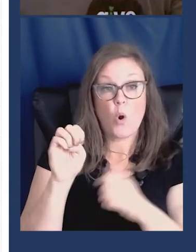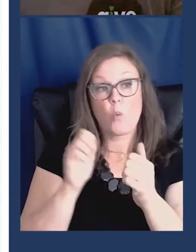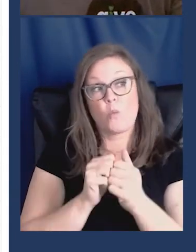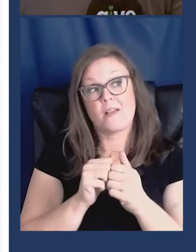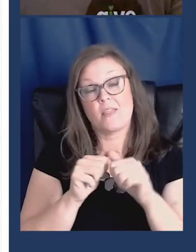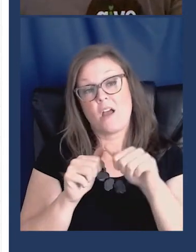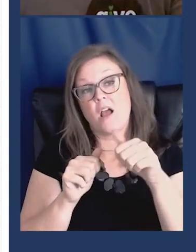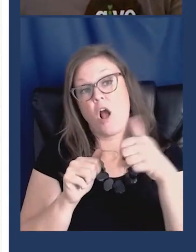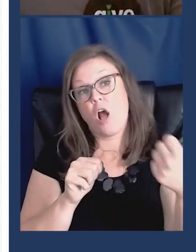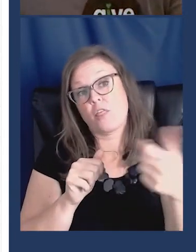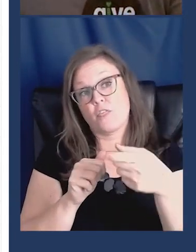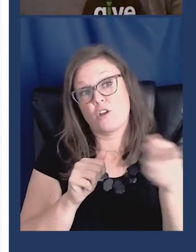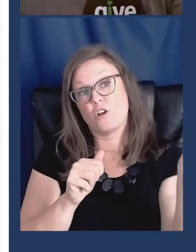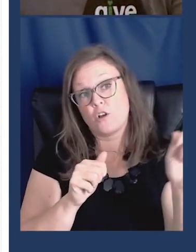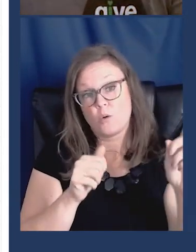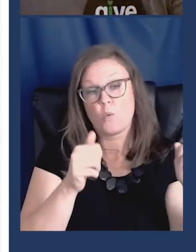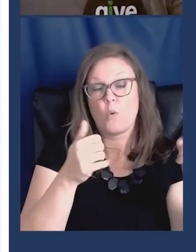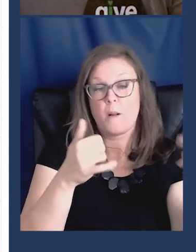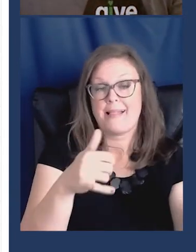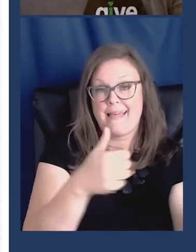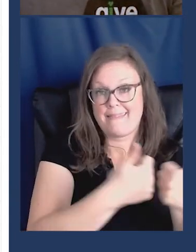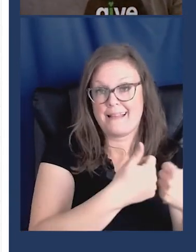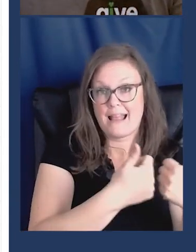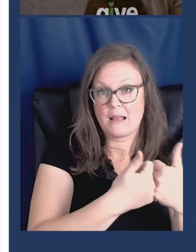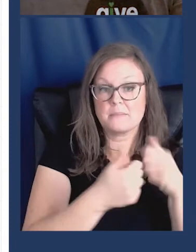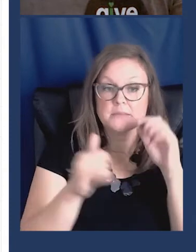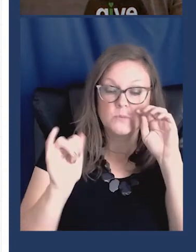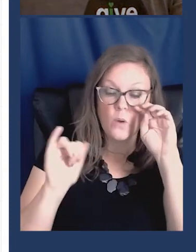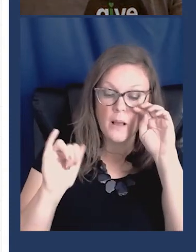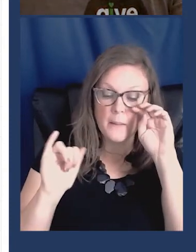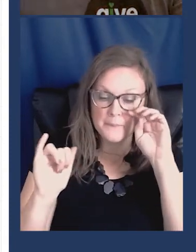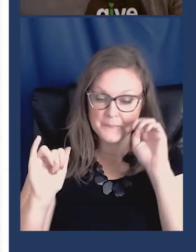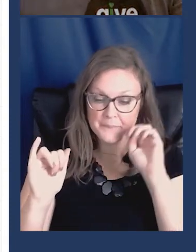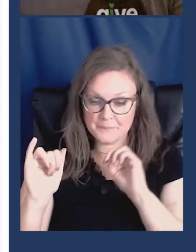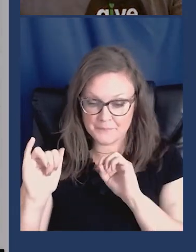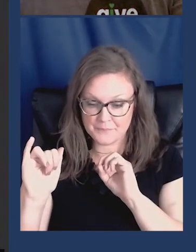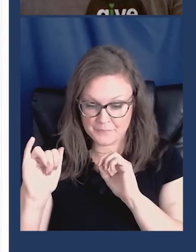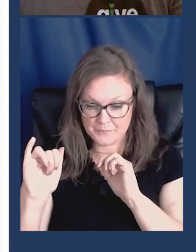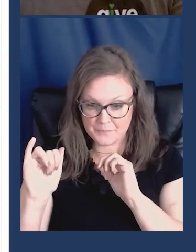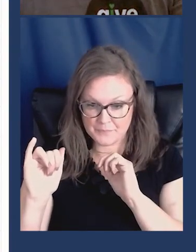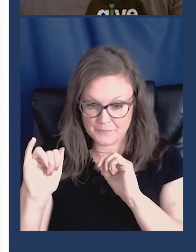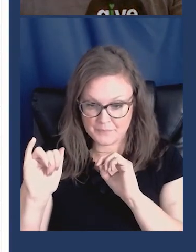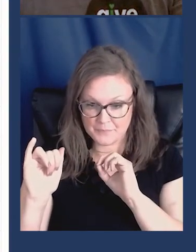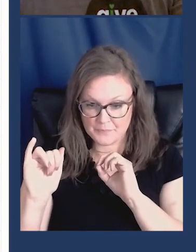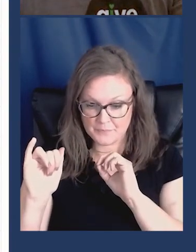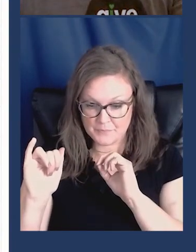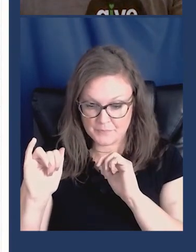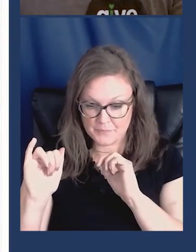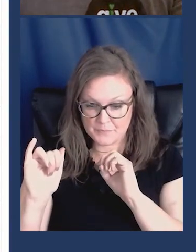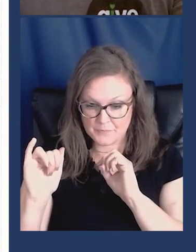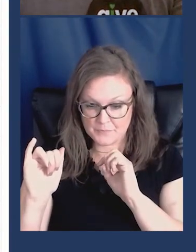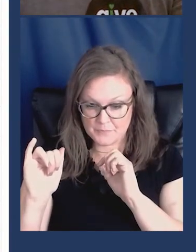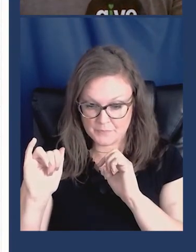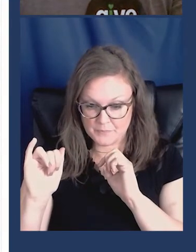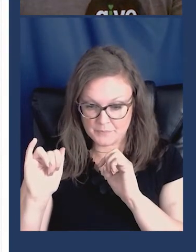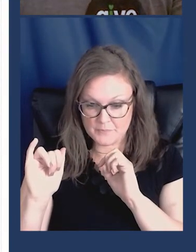that could be playing the game. Yeah. So in order to do that, we're going to add a little bit more code.